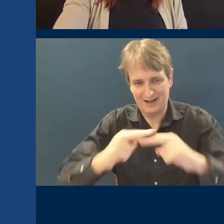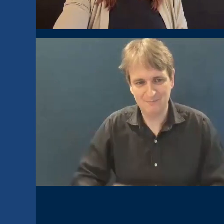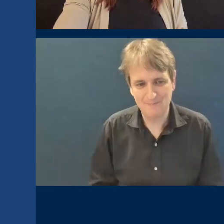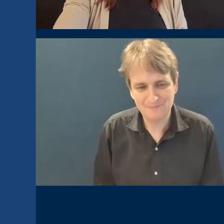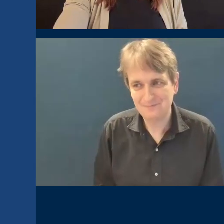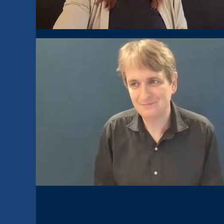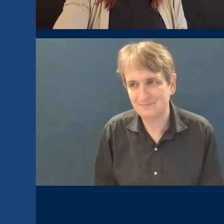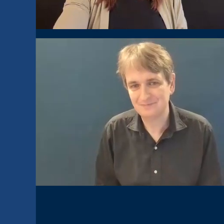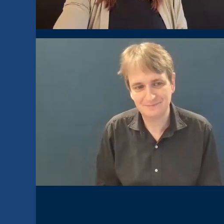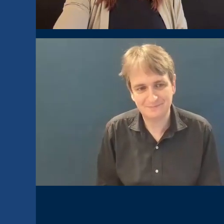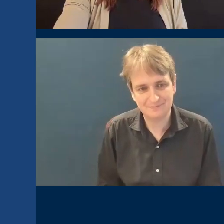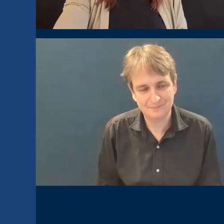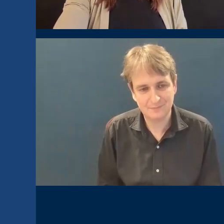Okay, so next slide, please.